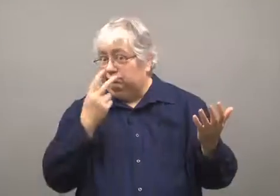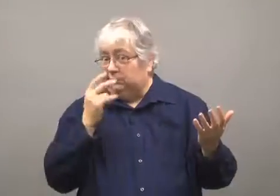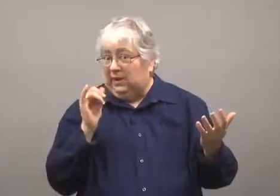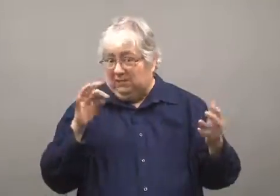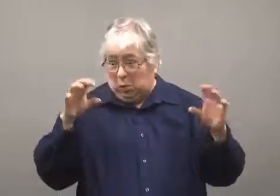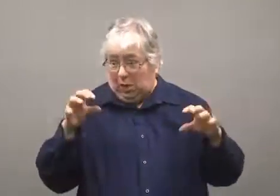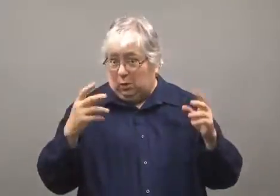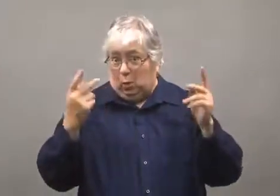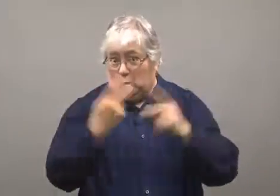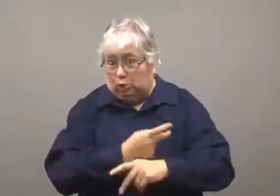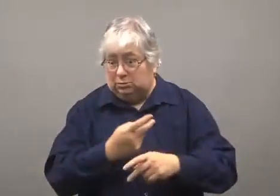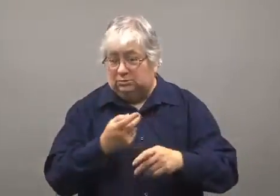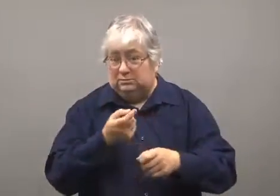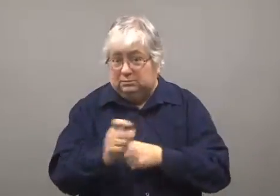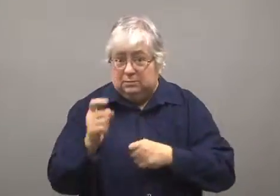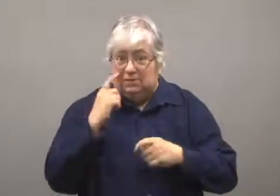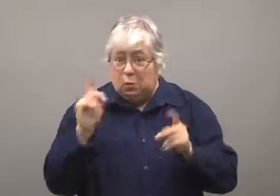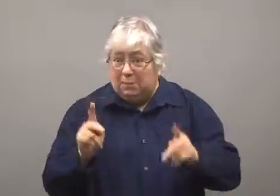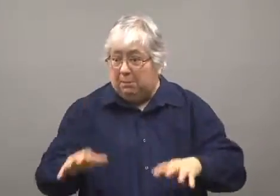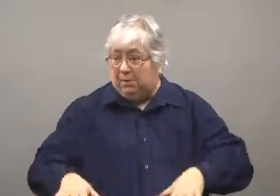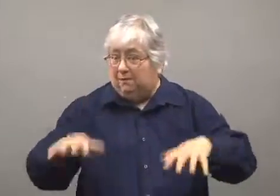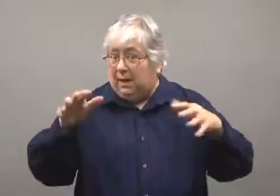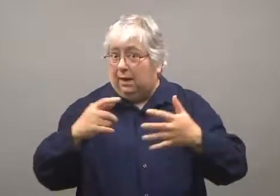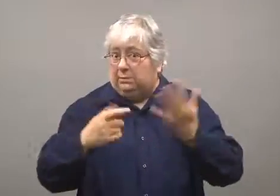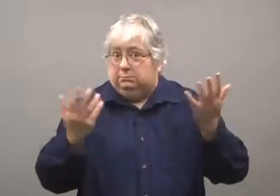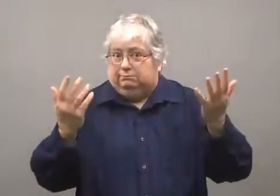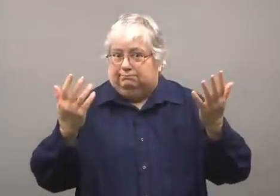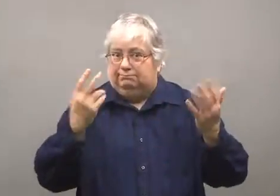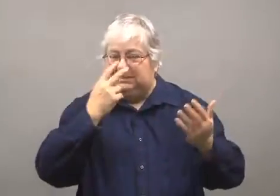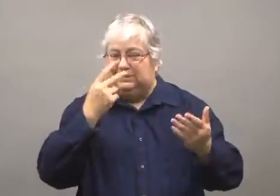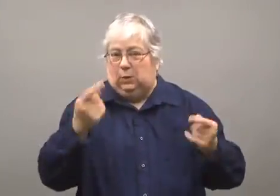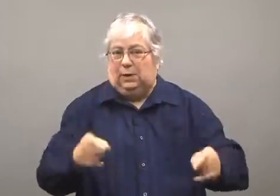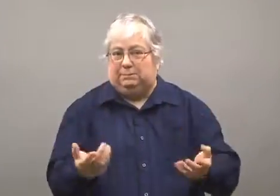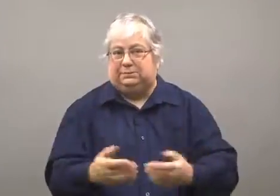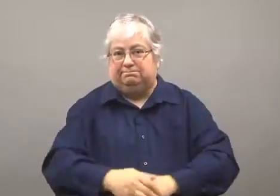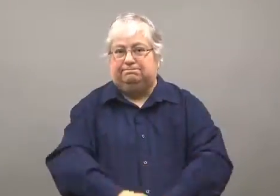and we'll see if the rain made it worse for people and if there was flooding.